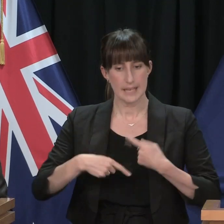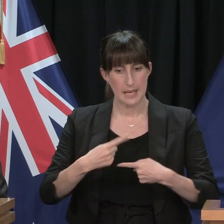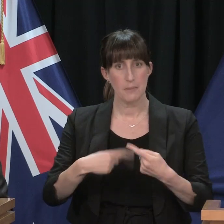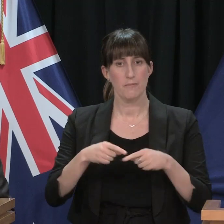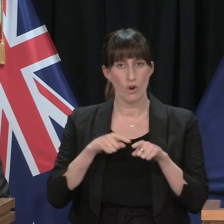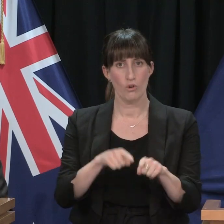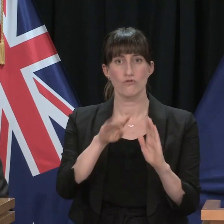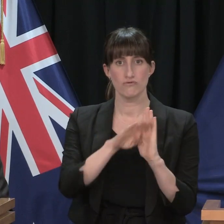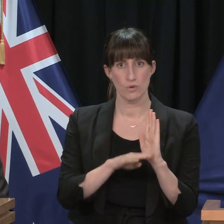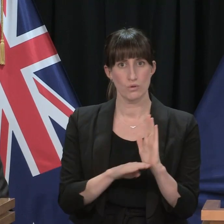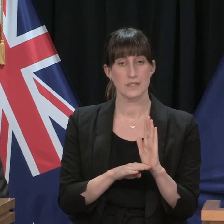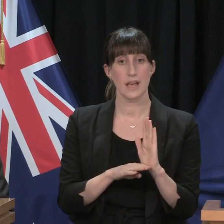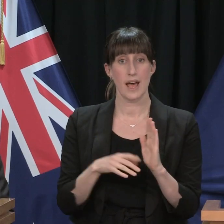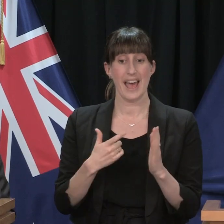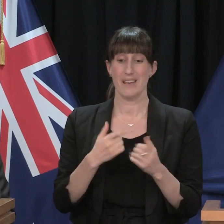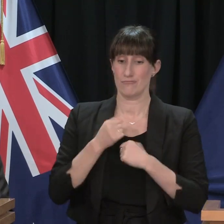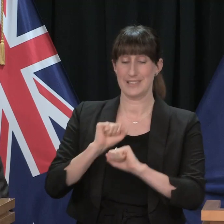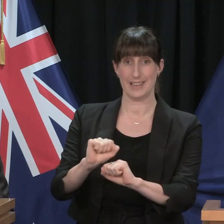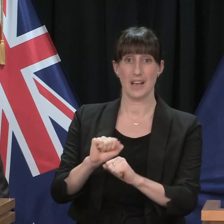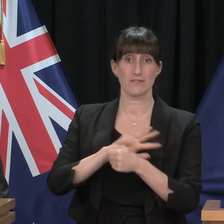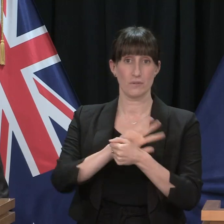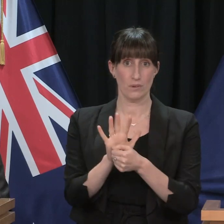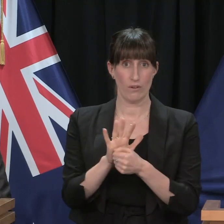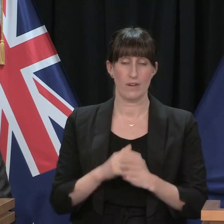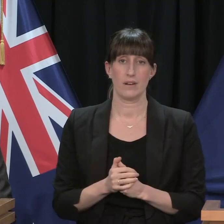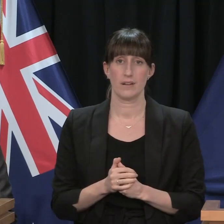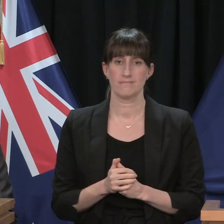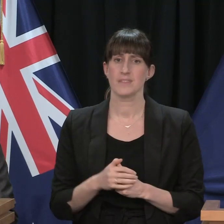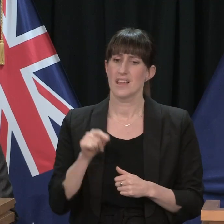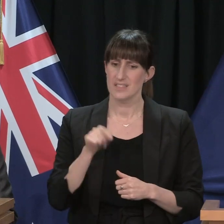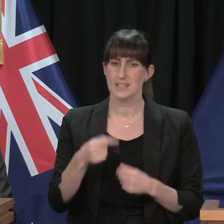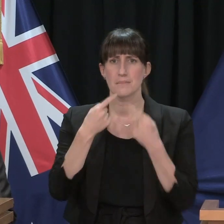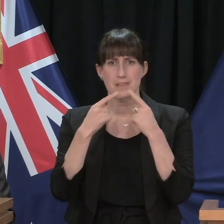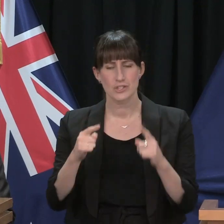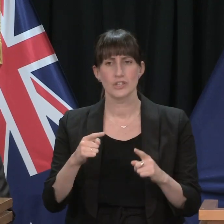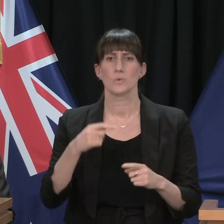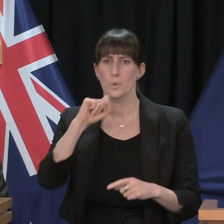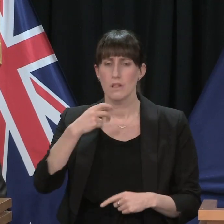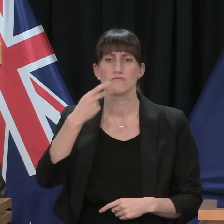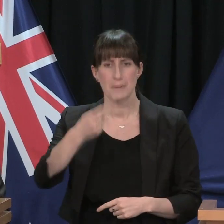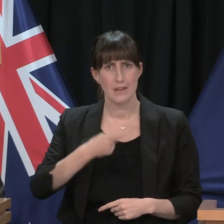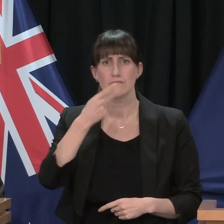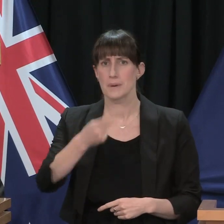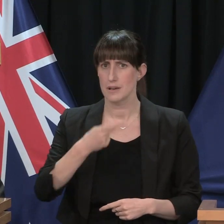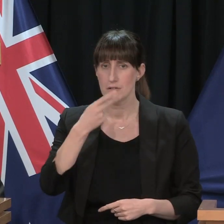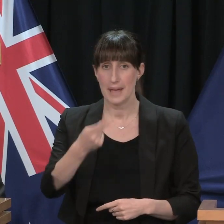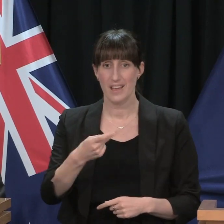vigilance is in everyone's best interests. It a small price to pay for our ongoing protection from COVID-19. It's